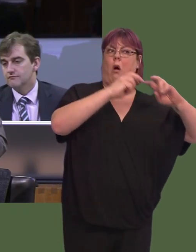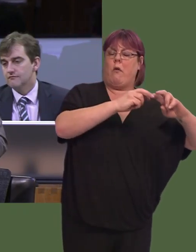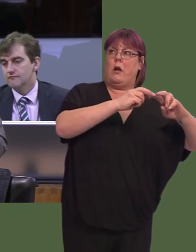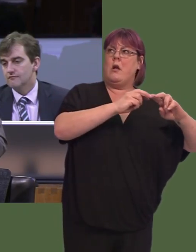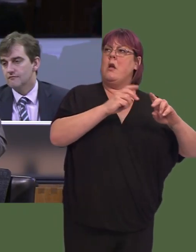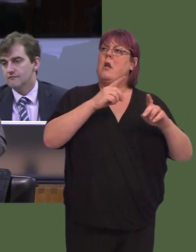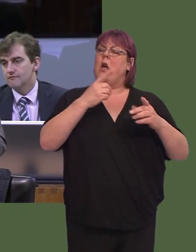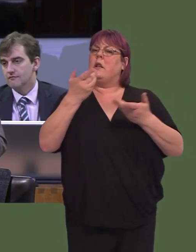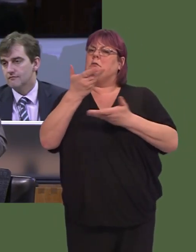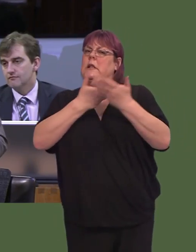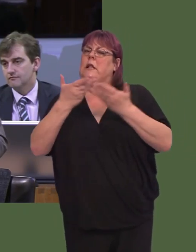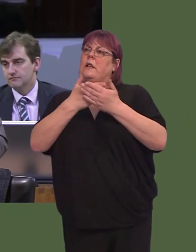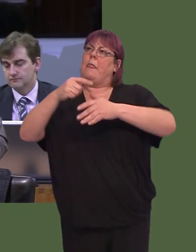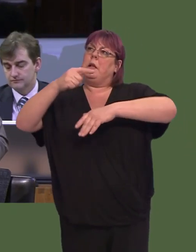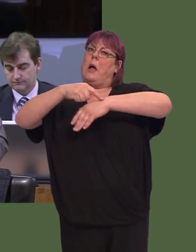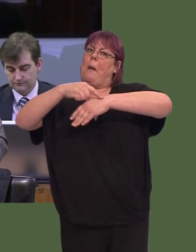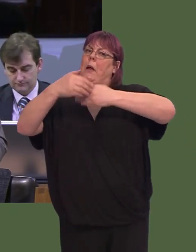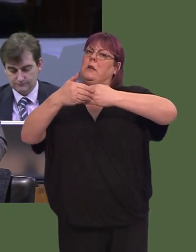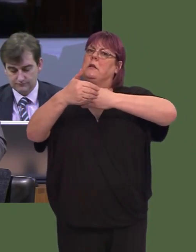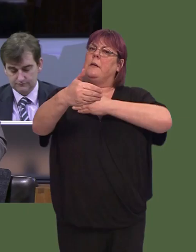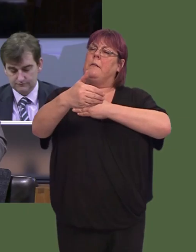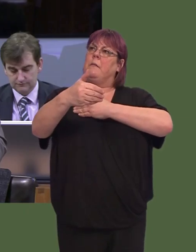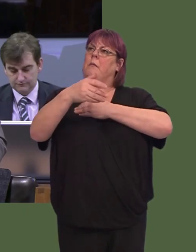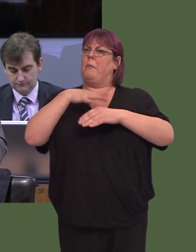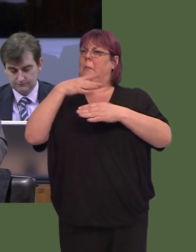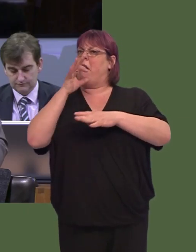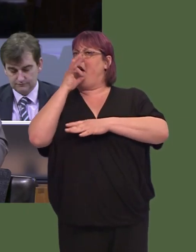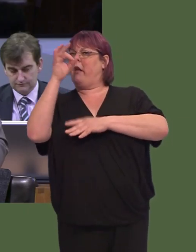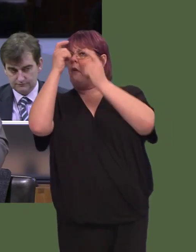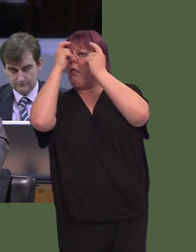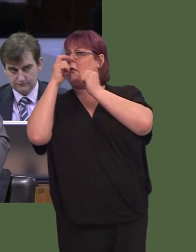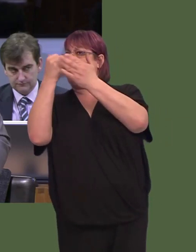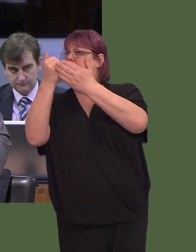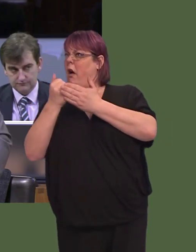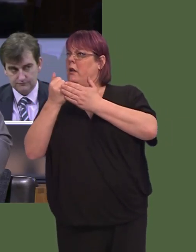based on legal advice. But, you do indicate that it doesn't seem as if it's in the Government's mind at the